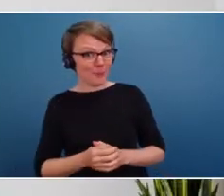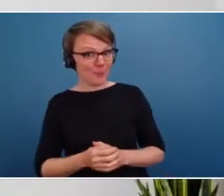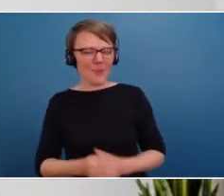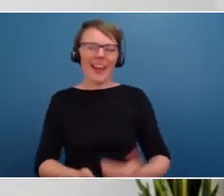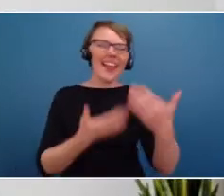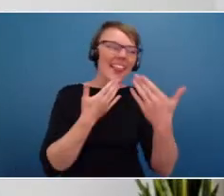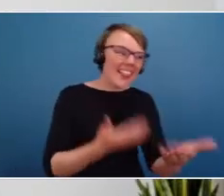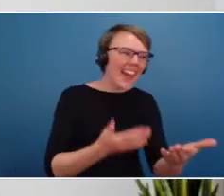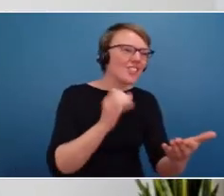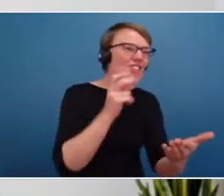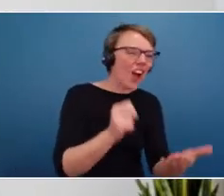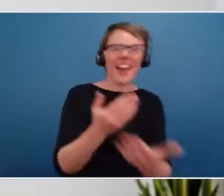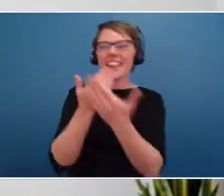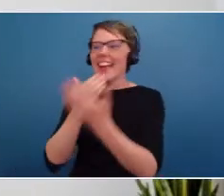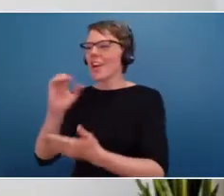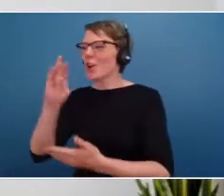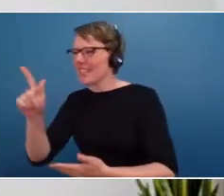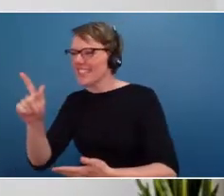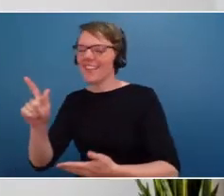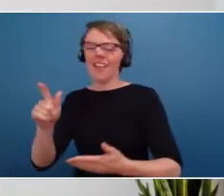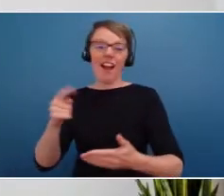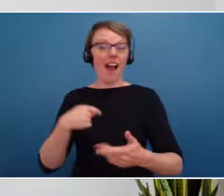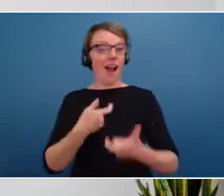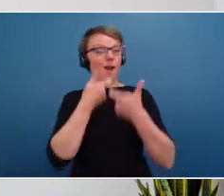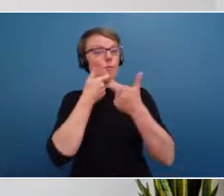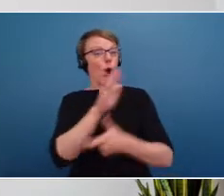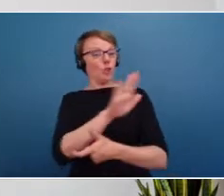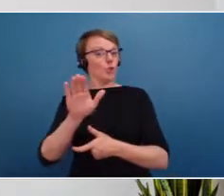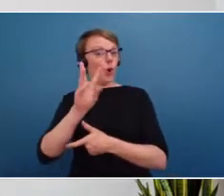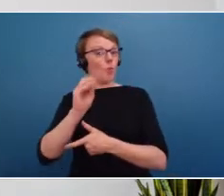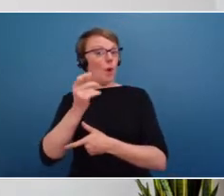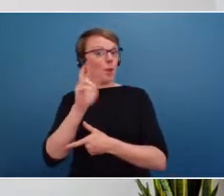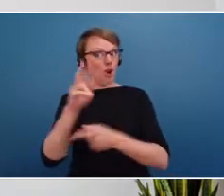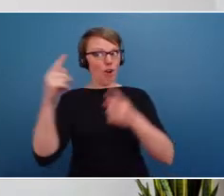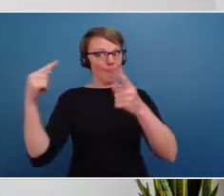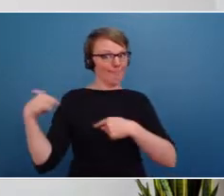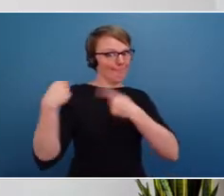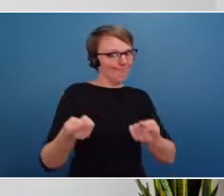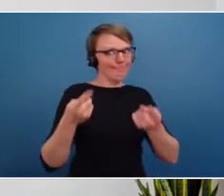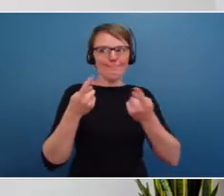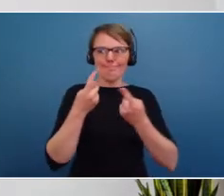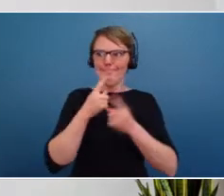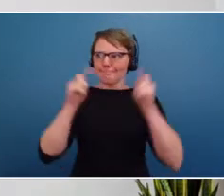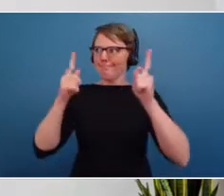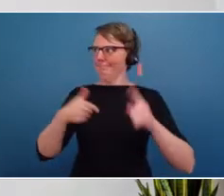I have been watching these webinars ever since you started them and it’s brilliant to finally be on one. My name is Hector Minto.